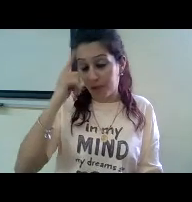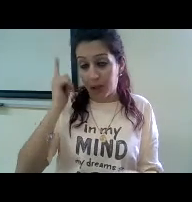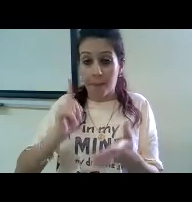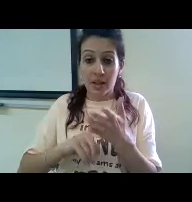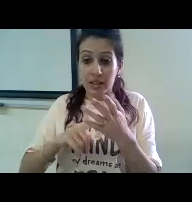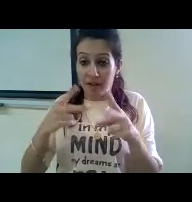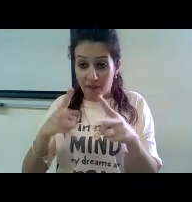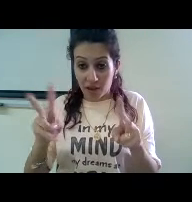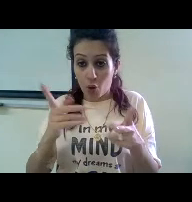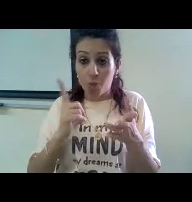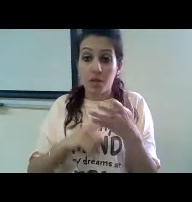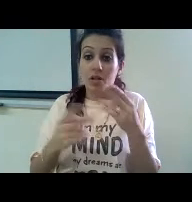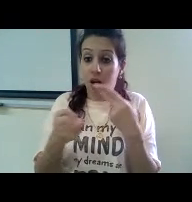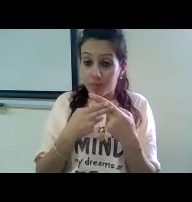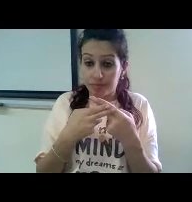It's not only